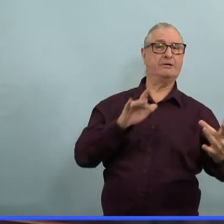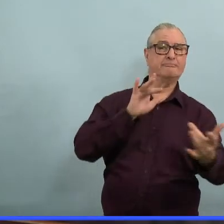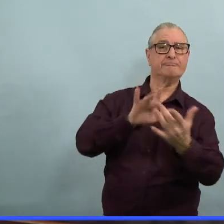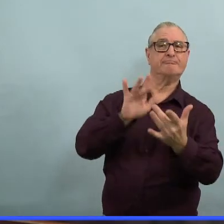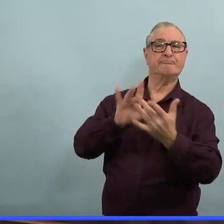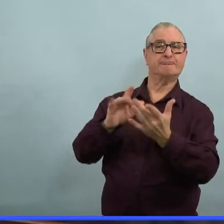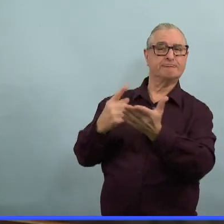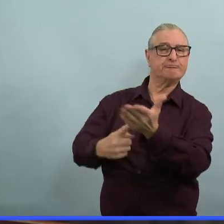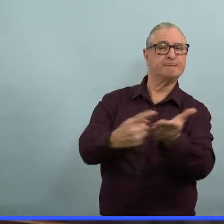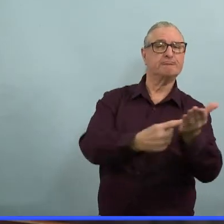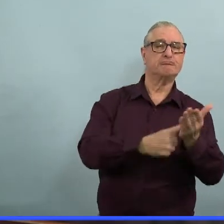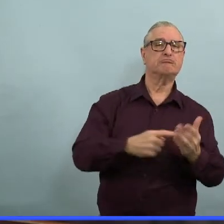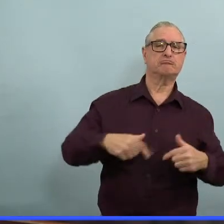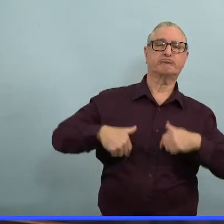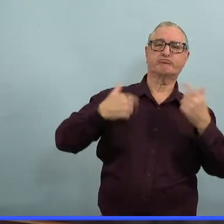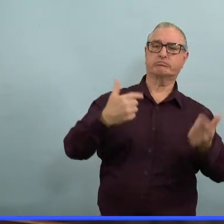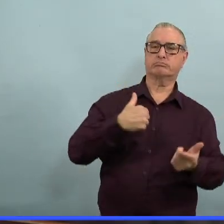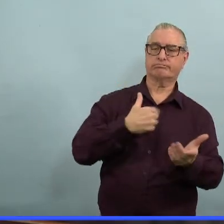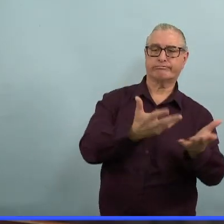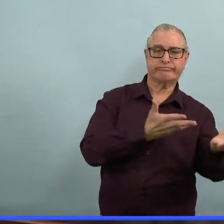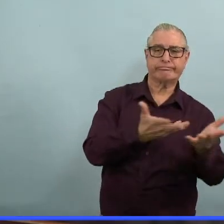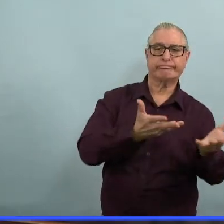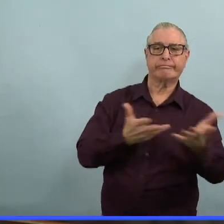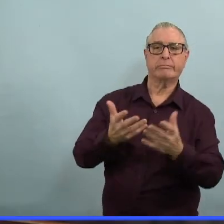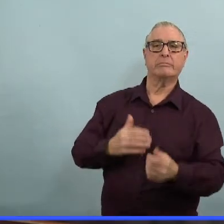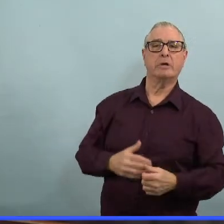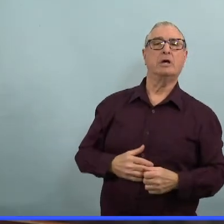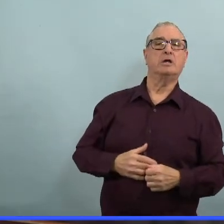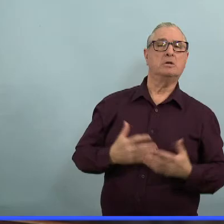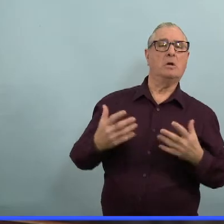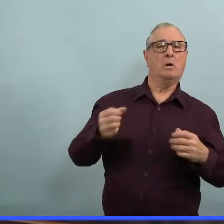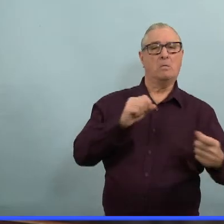reach out from time to time we reach out to them and we as we do with all stakeholders